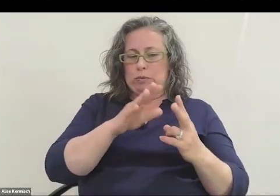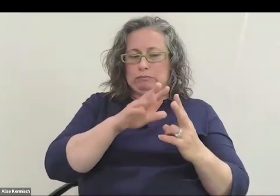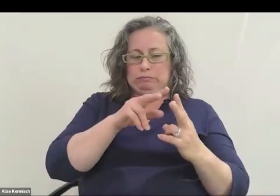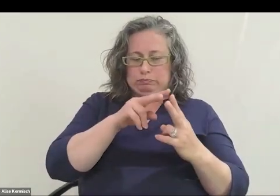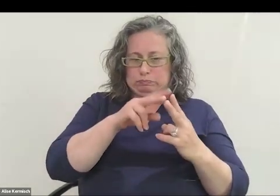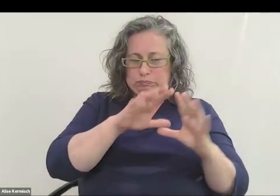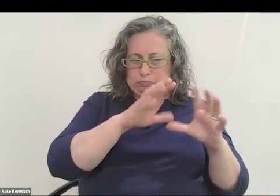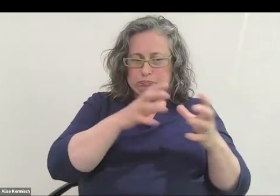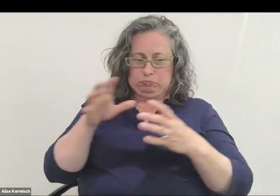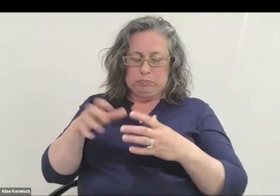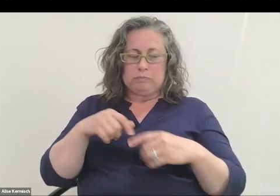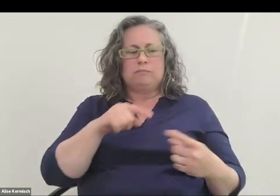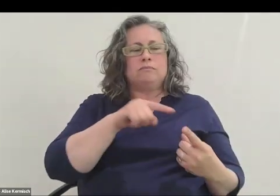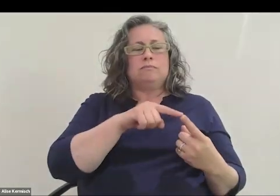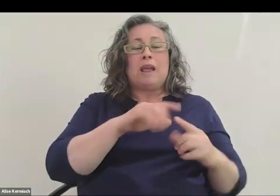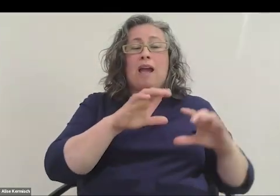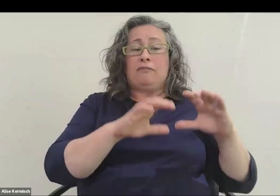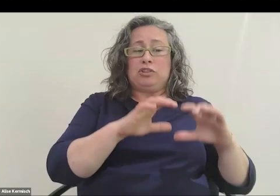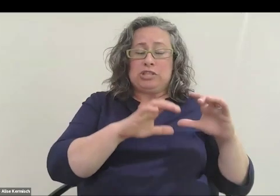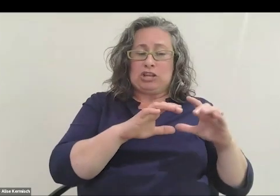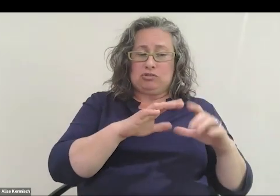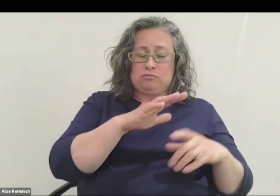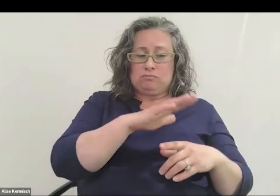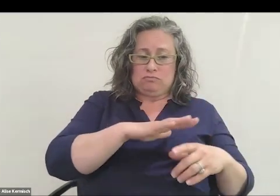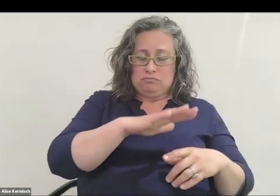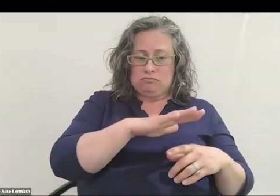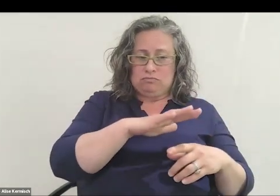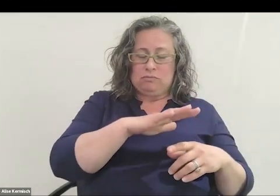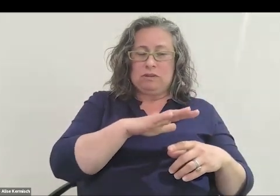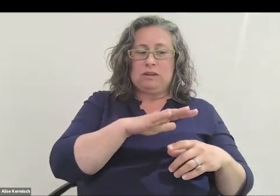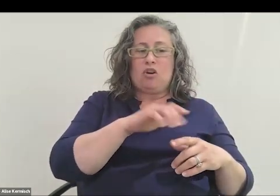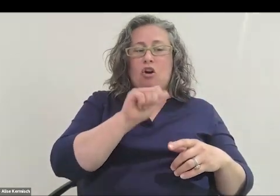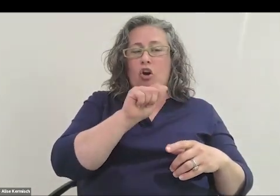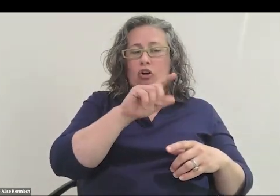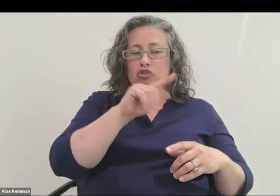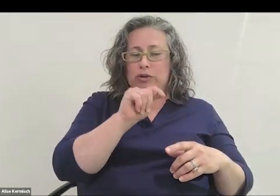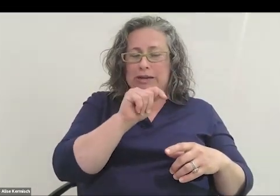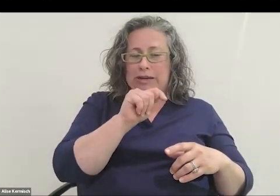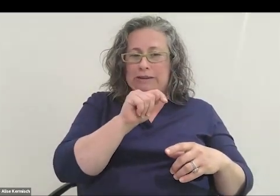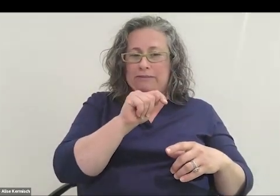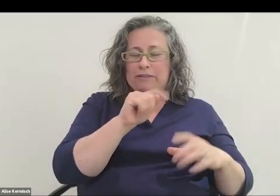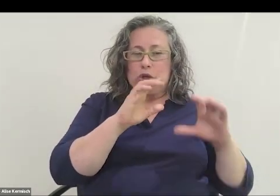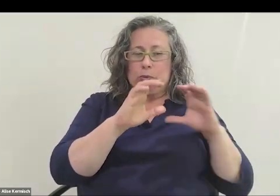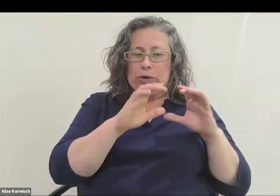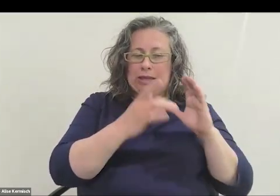One is conversations around alternative and augmentative communication technologies.